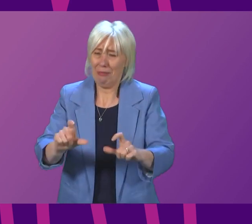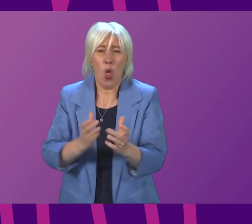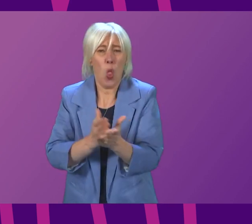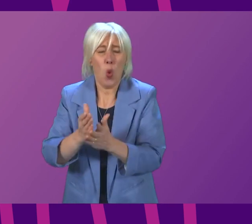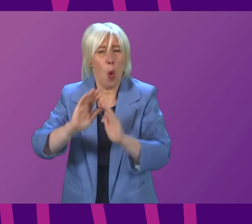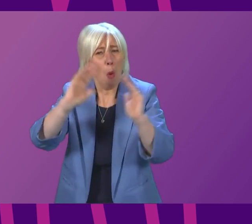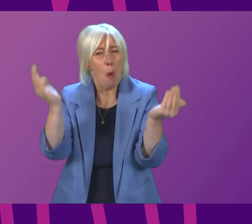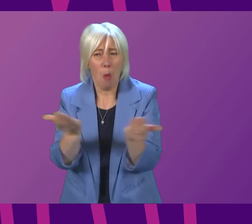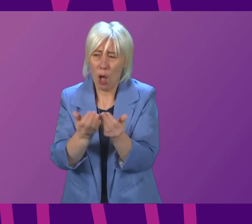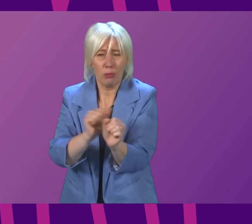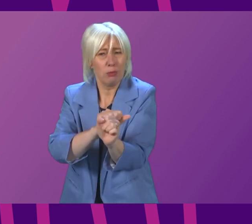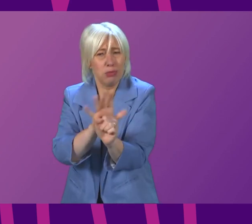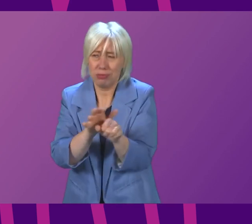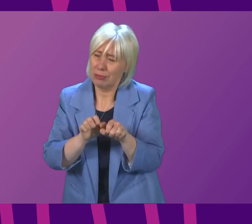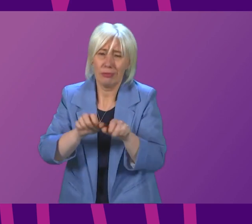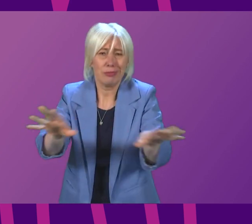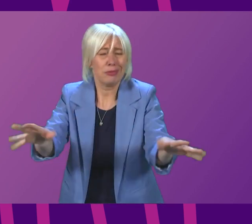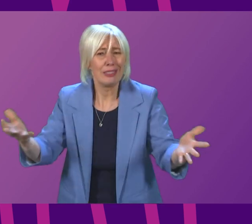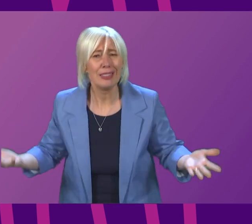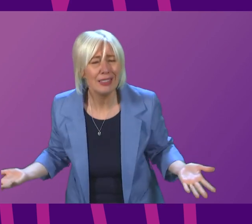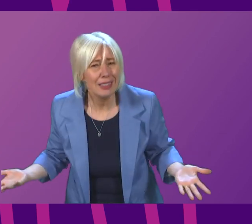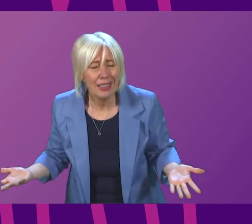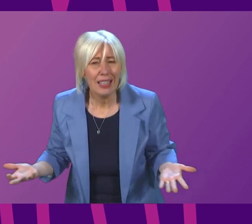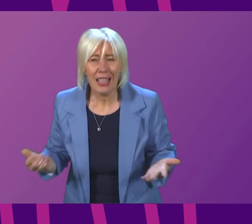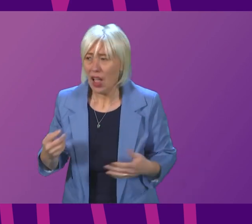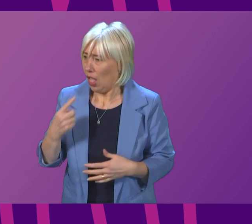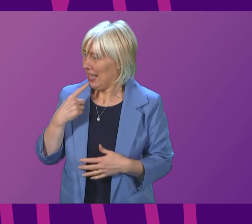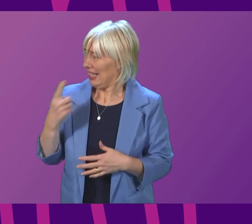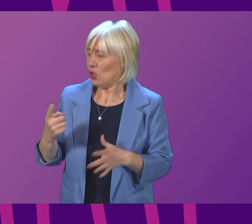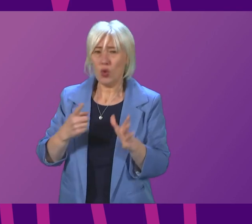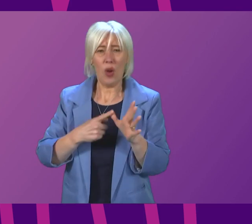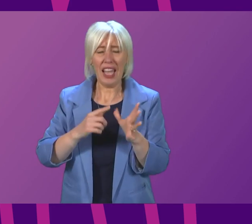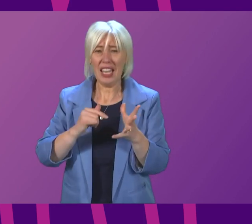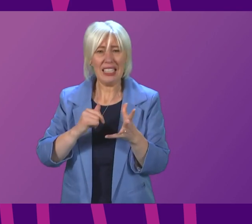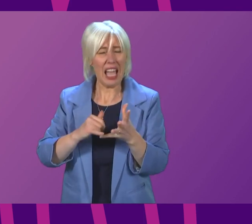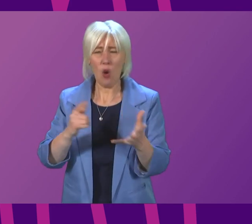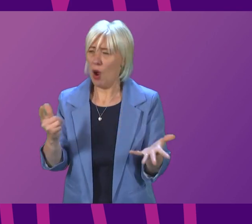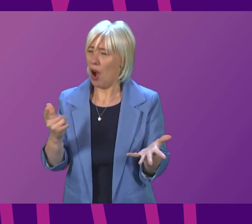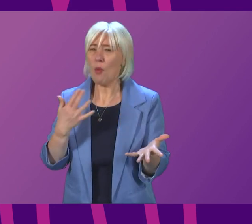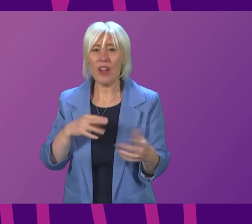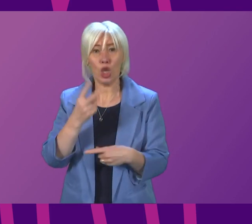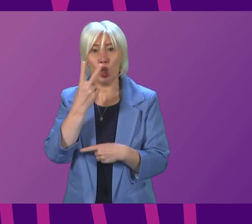As we were reflecting on in my exchange with Anas Sarwar, we have had two new variants